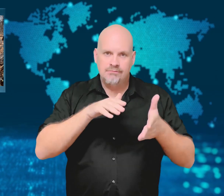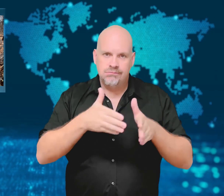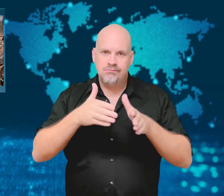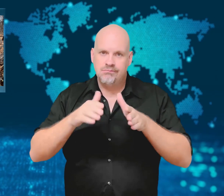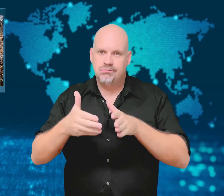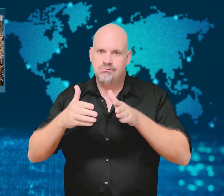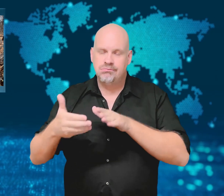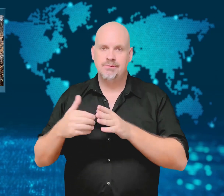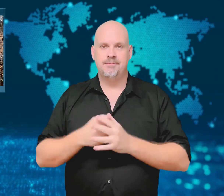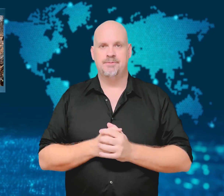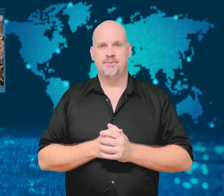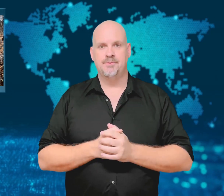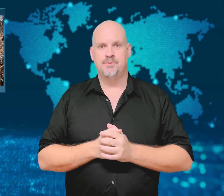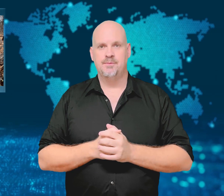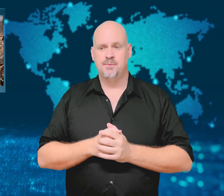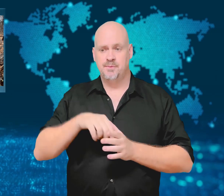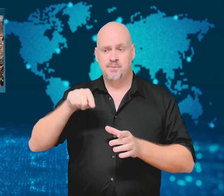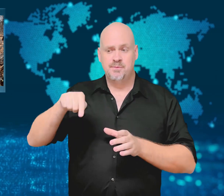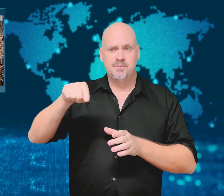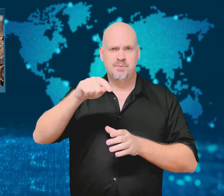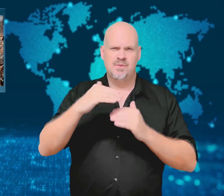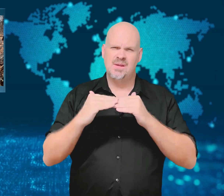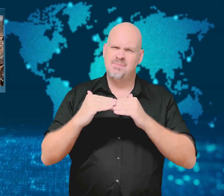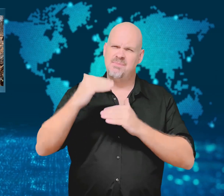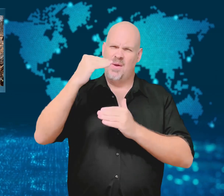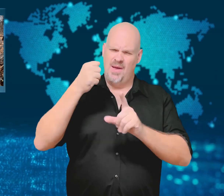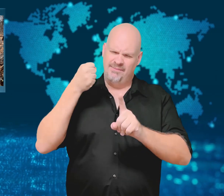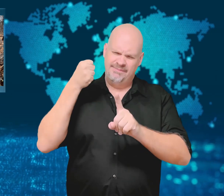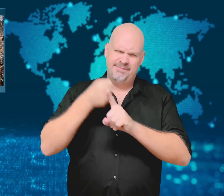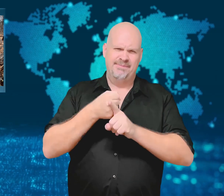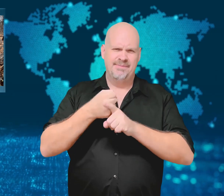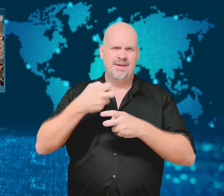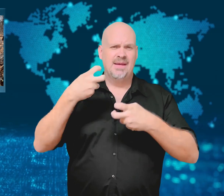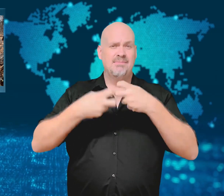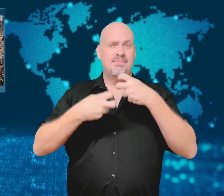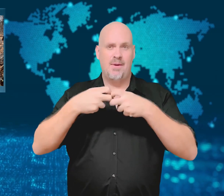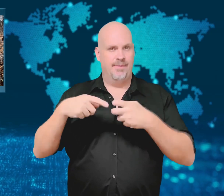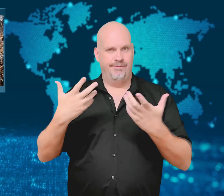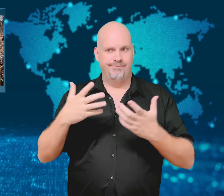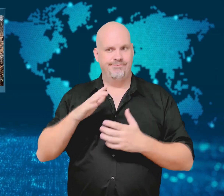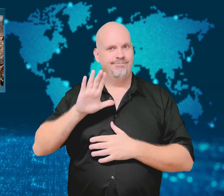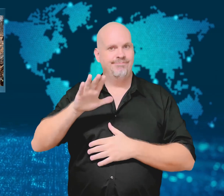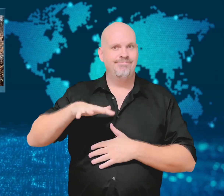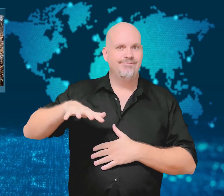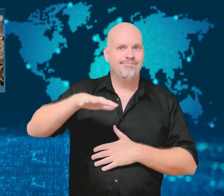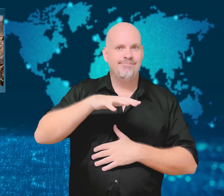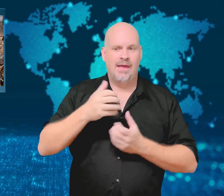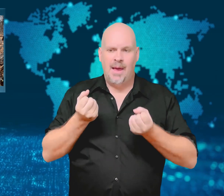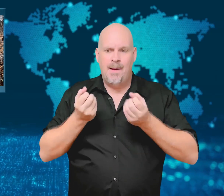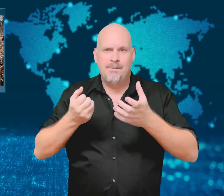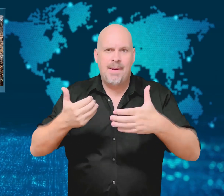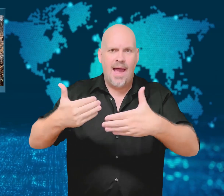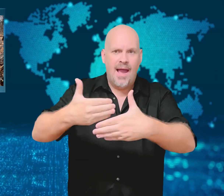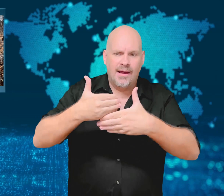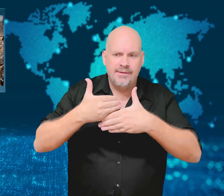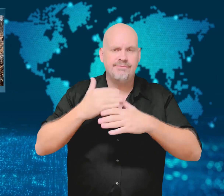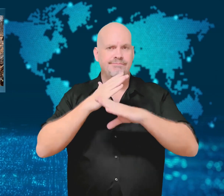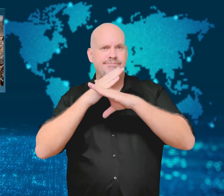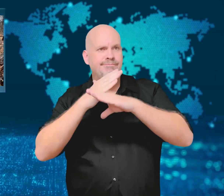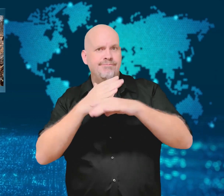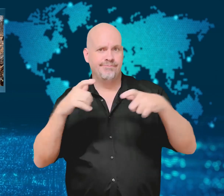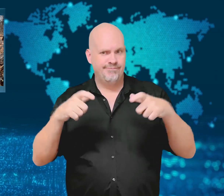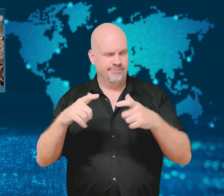Some of the areas that are most affected are national parks and reserves.